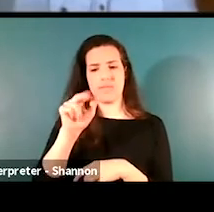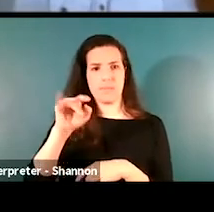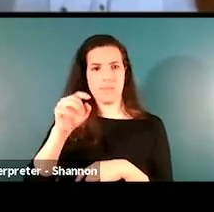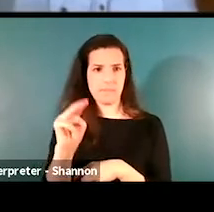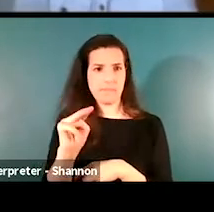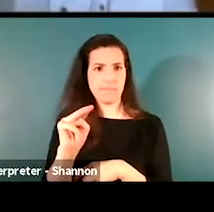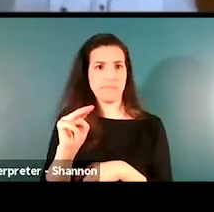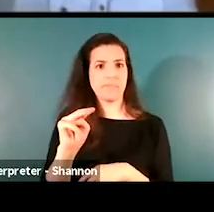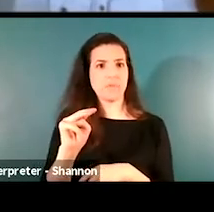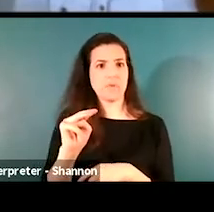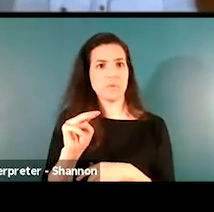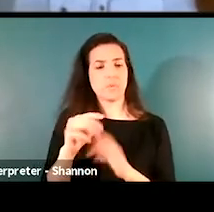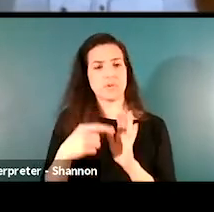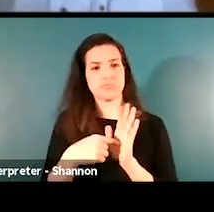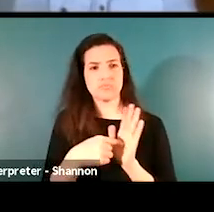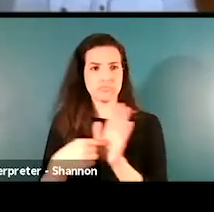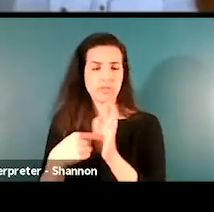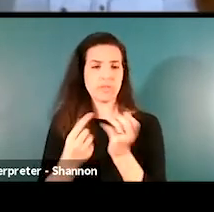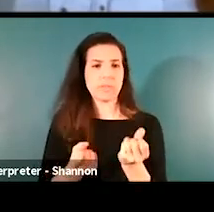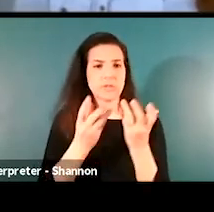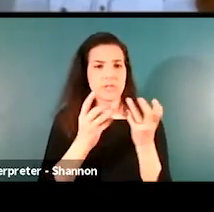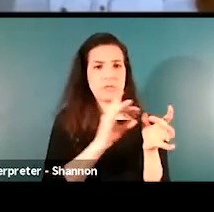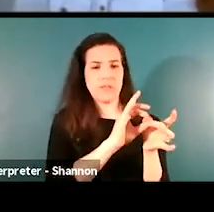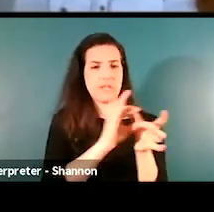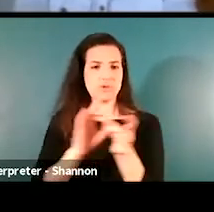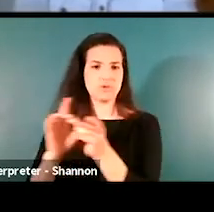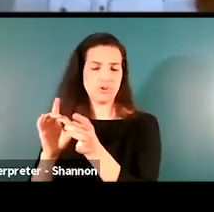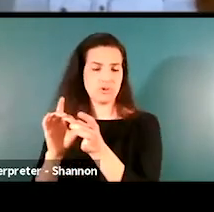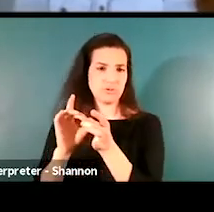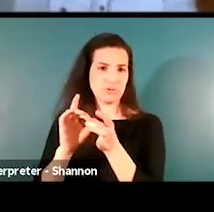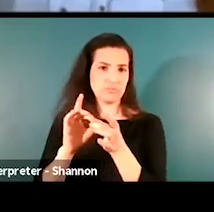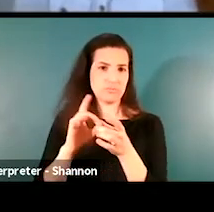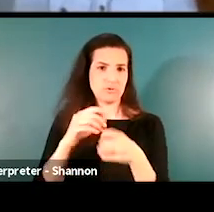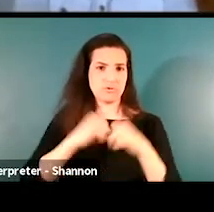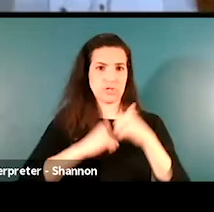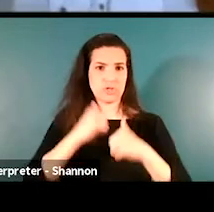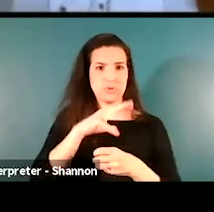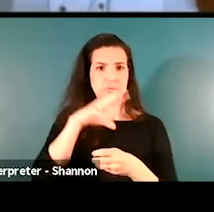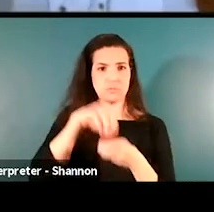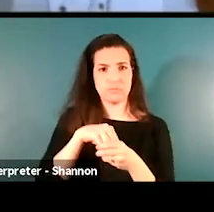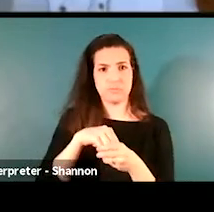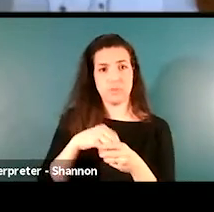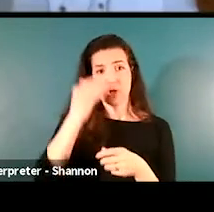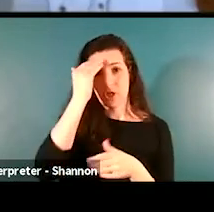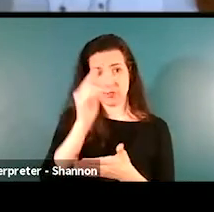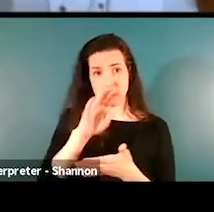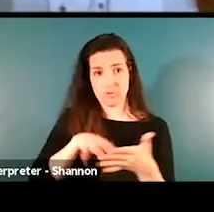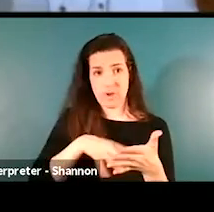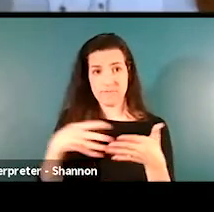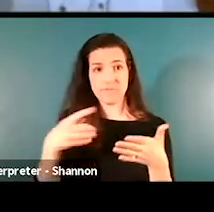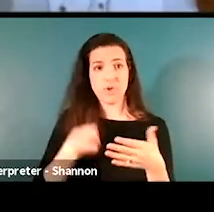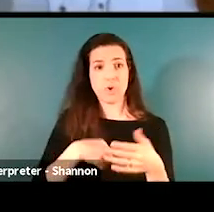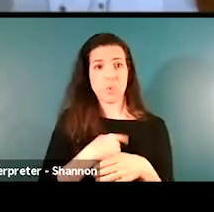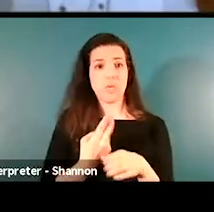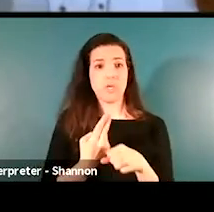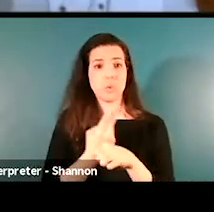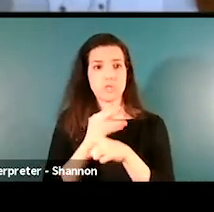across the multiple-relational structure of a knowledge graph. We used a regression function to predict one node